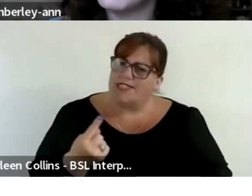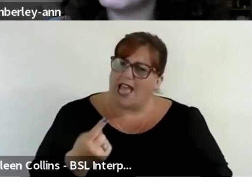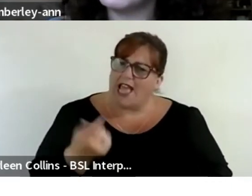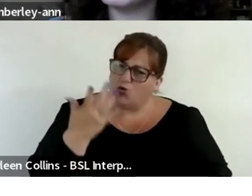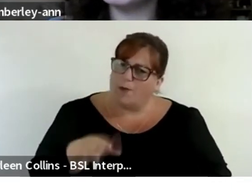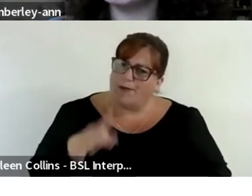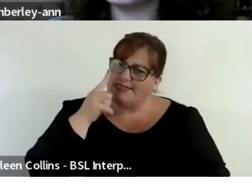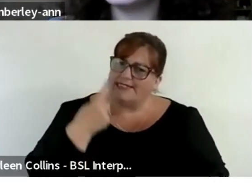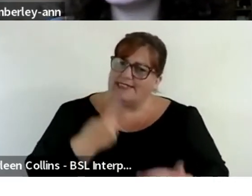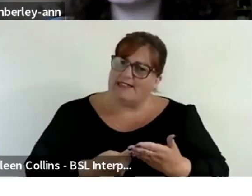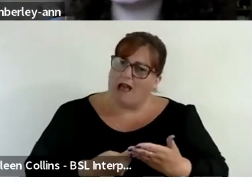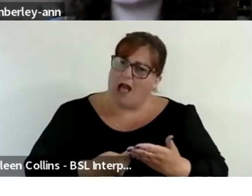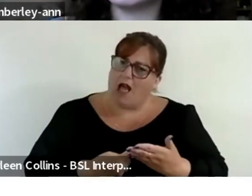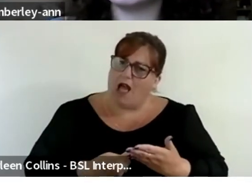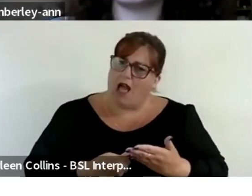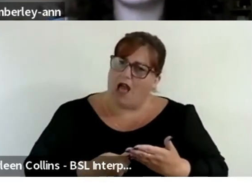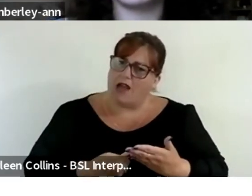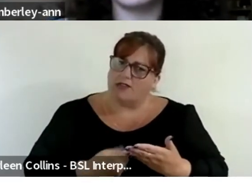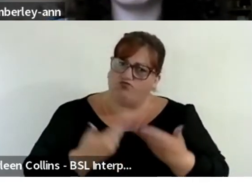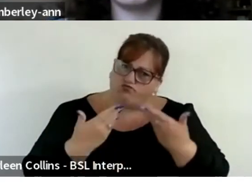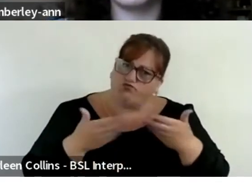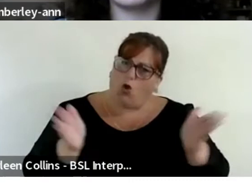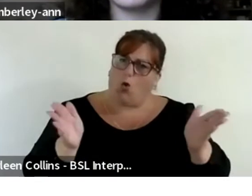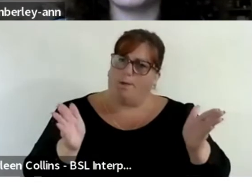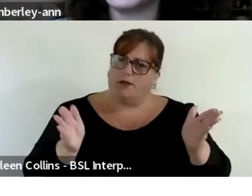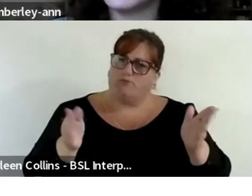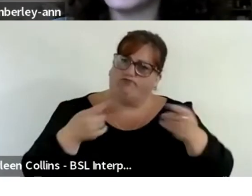What went into that decision for you?